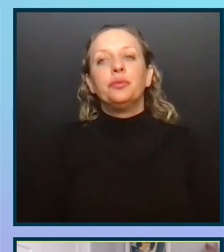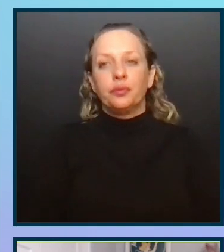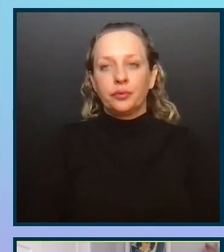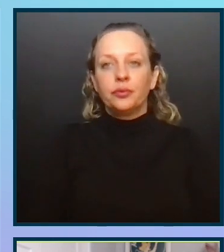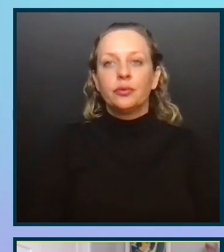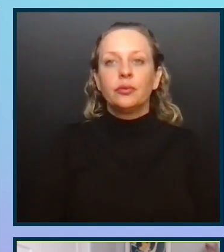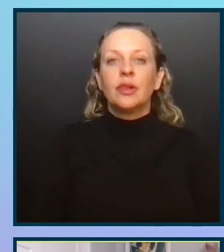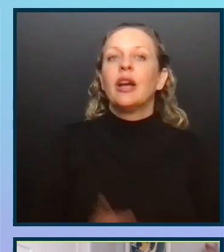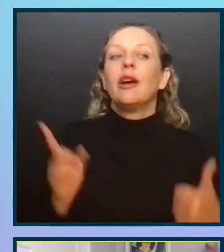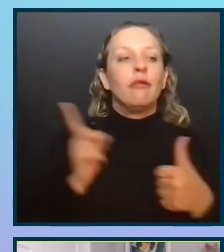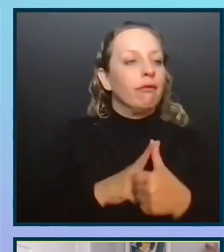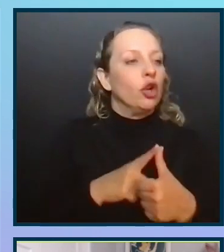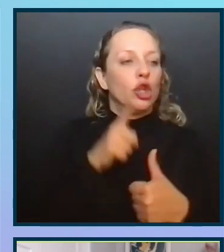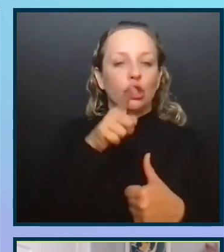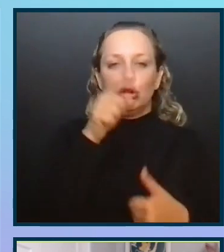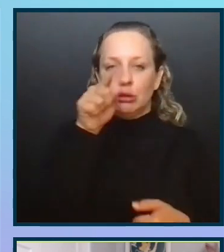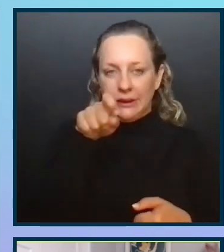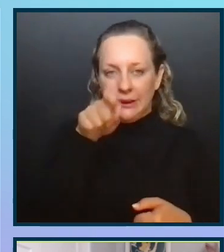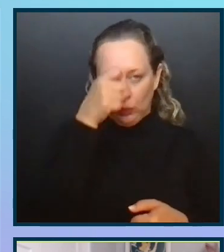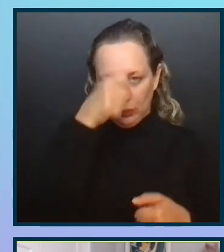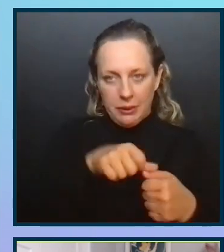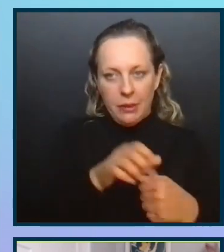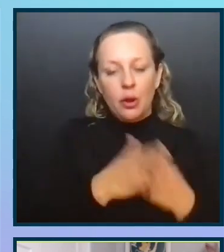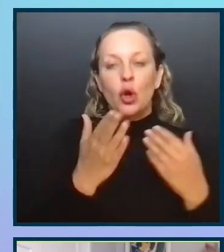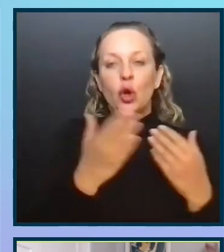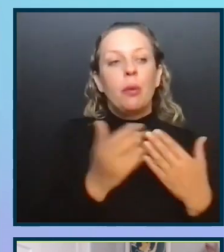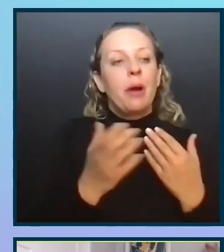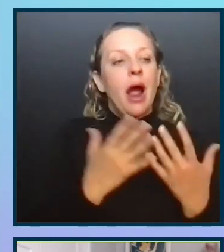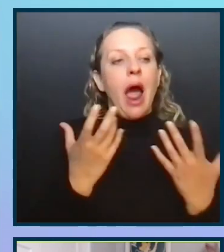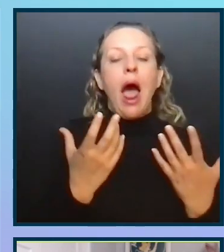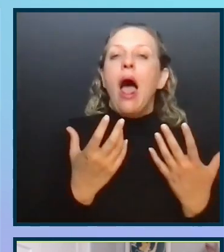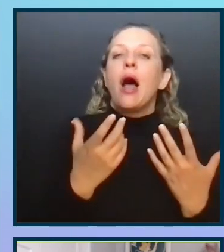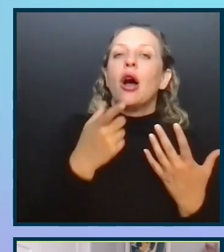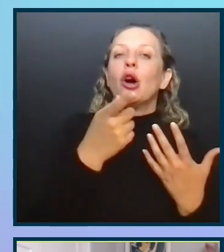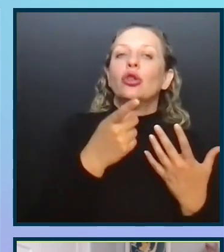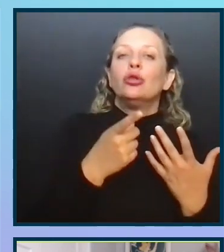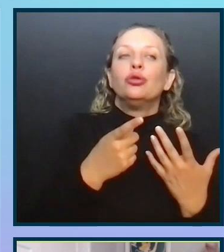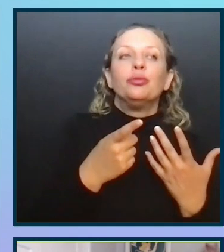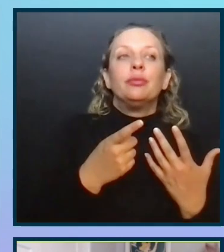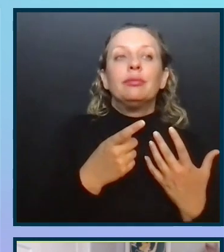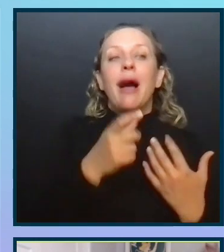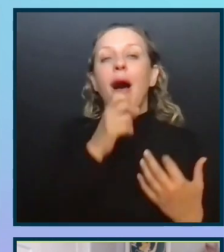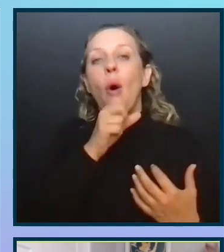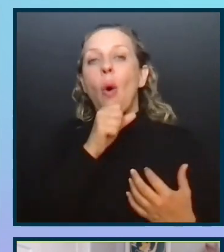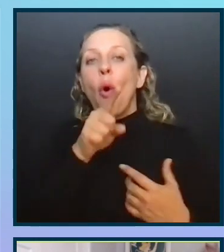Well, the first thing to keep in mind is that no matter how mature your accessibility organization is,